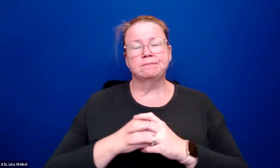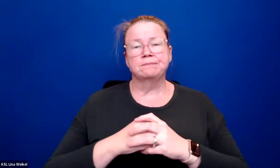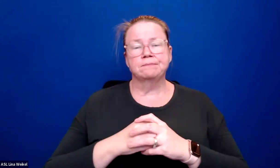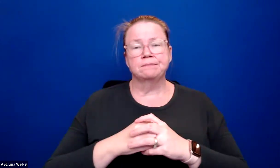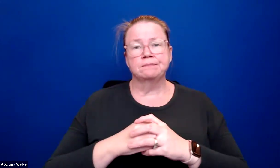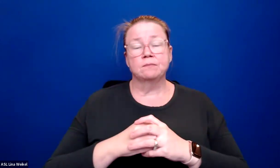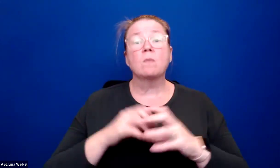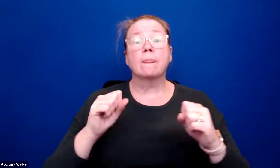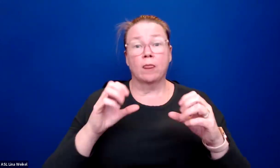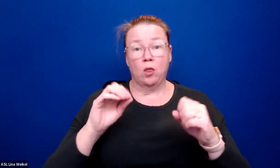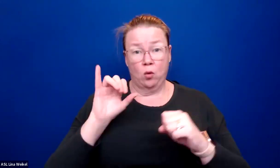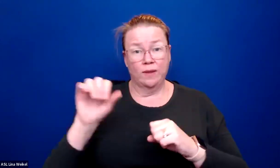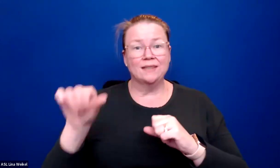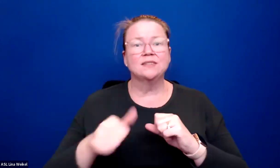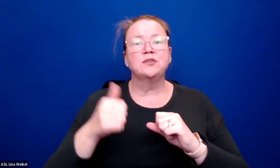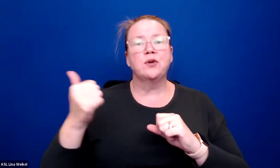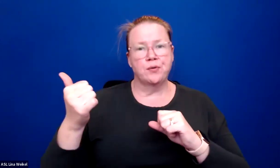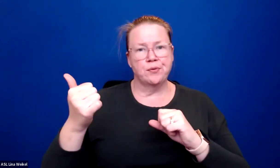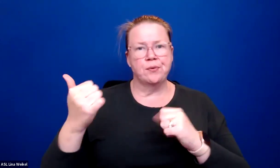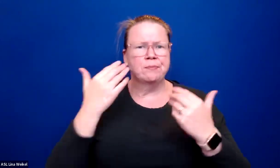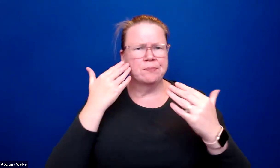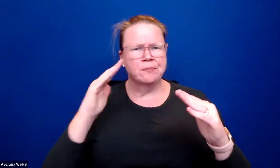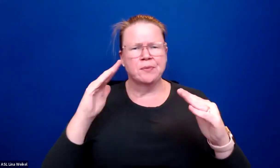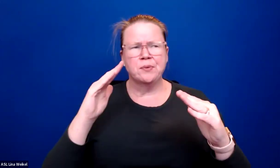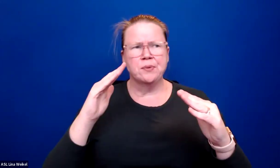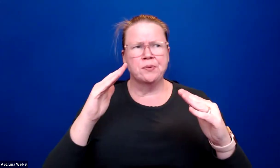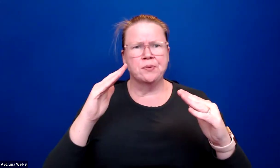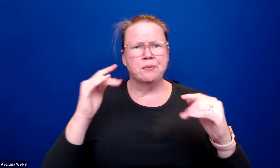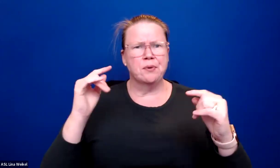Elissa w/ APRIL: and so that's another. Elissa w/ APRIL: I don't know if it's a Elissa w/ APRIL: a hurdle.